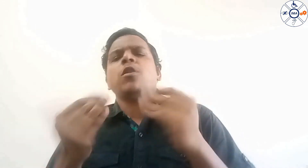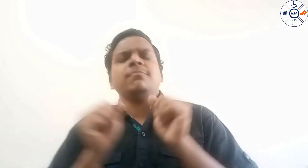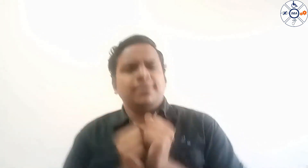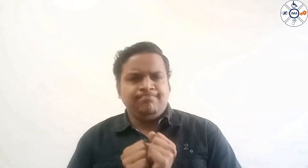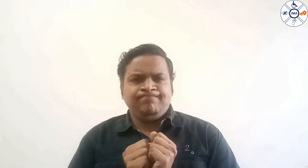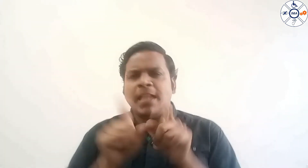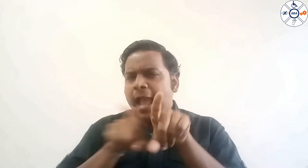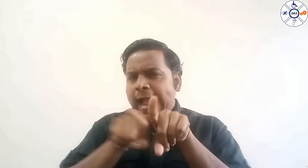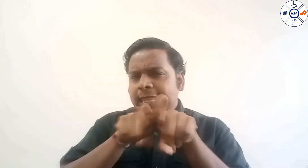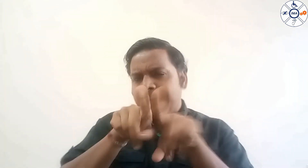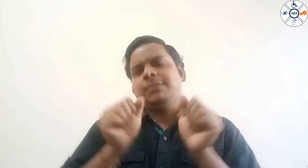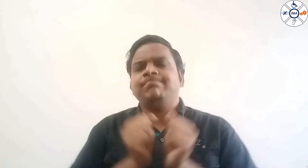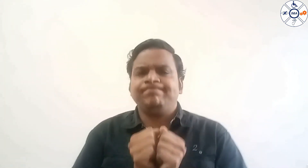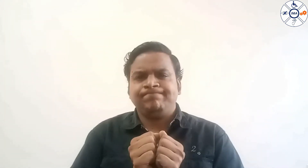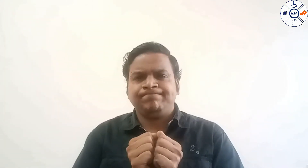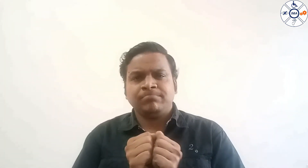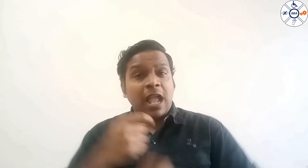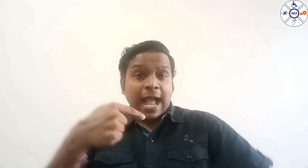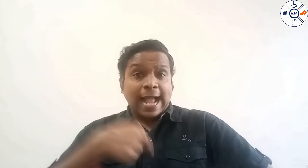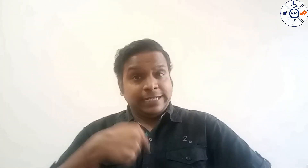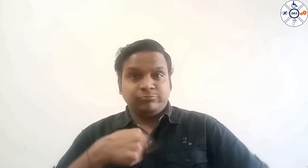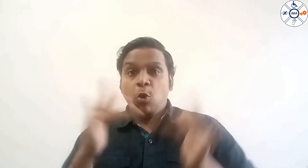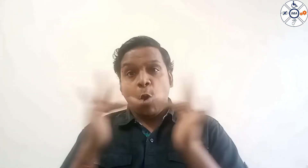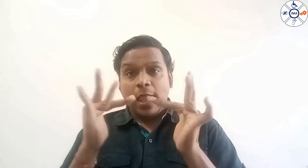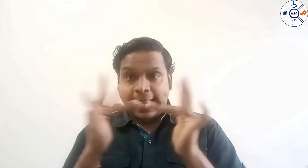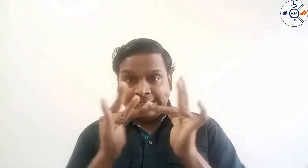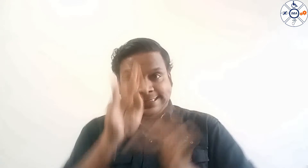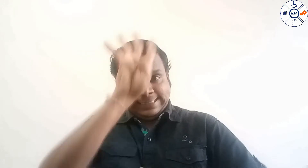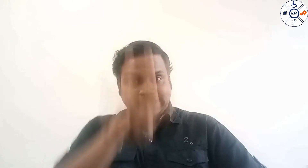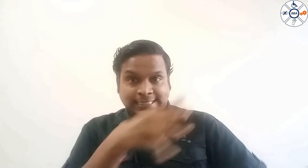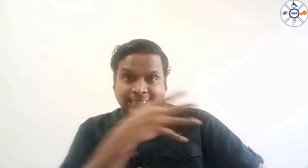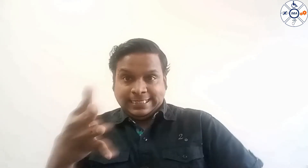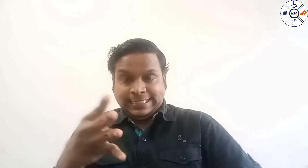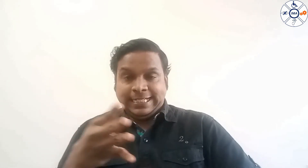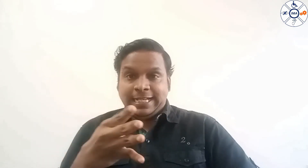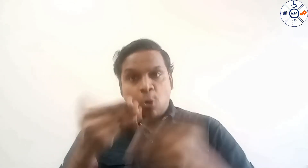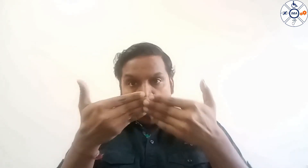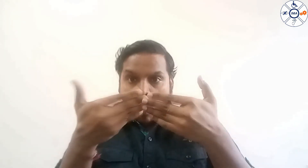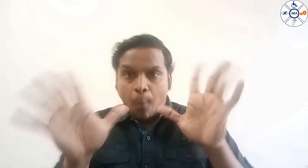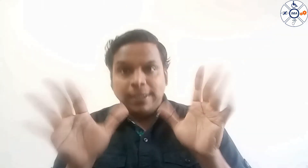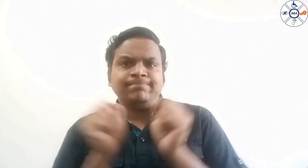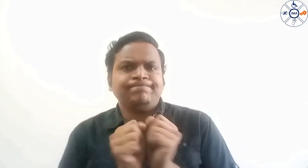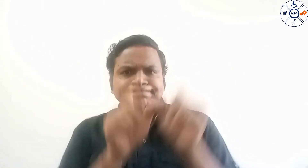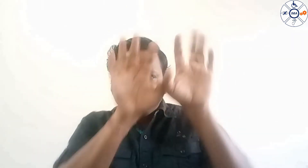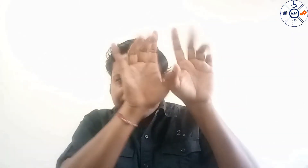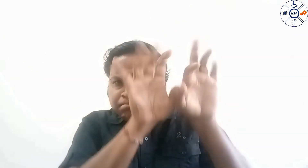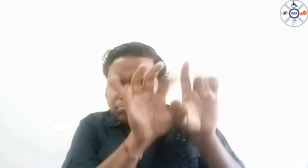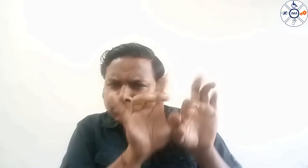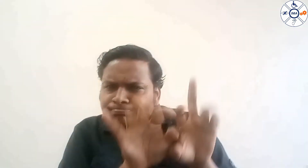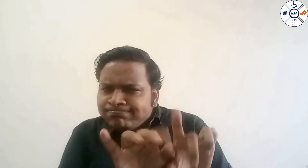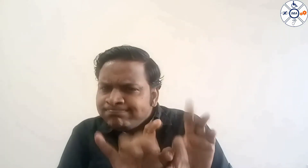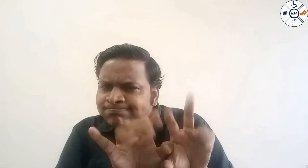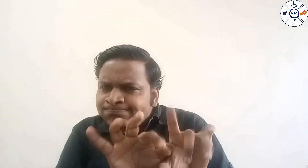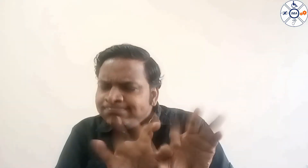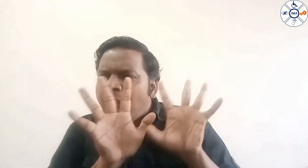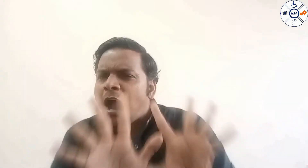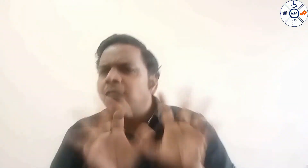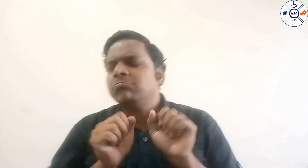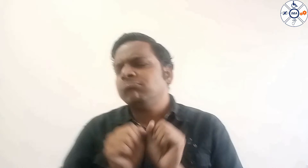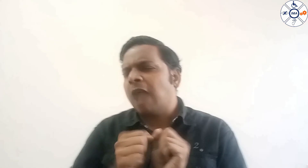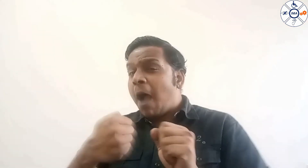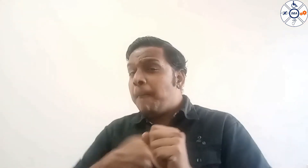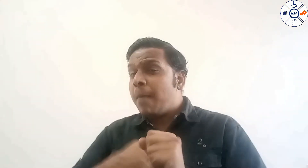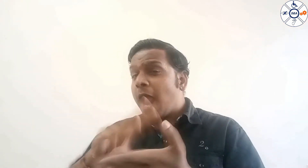same time. For example, I am opening up the google sheet, and I am typing lots of datas.Now,